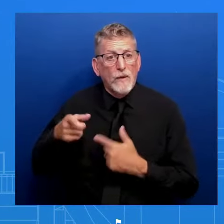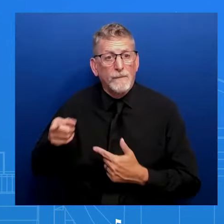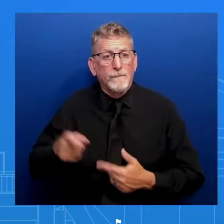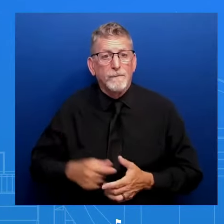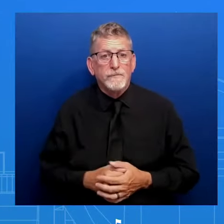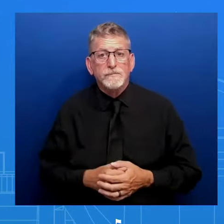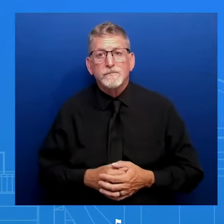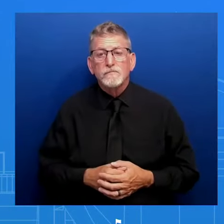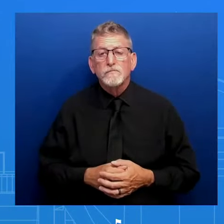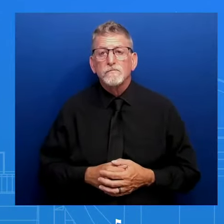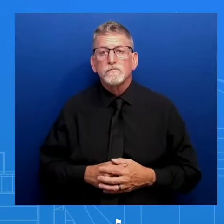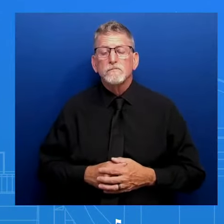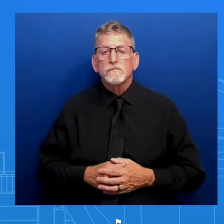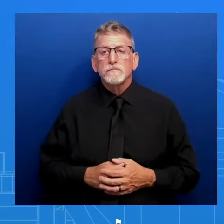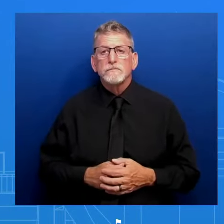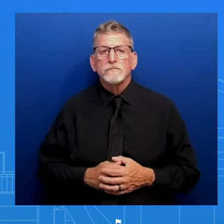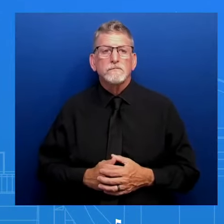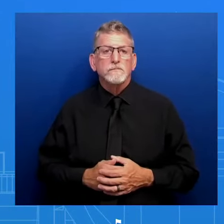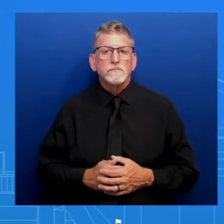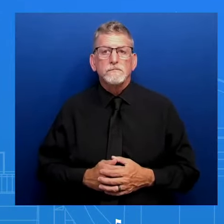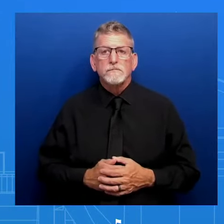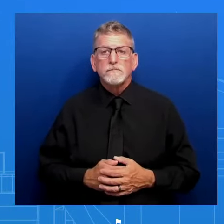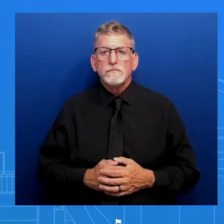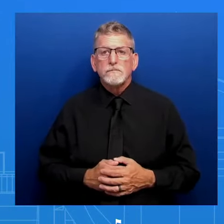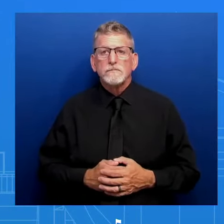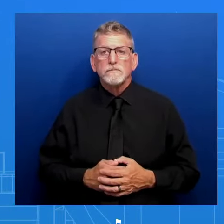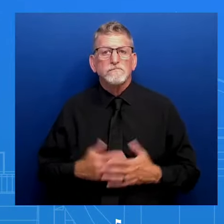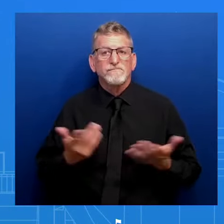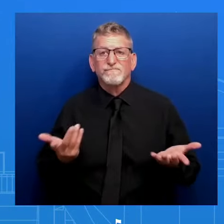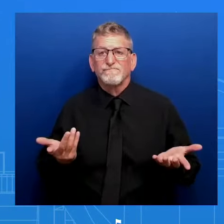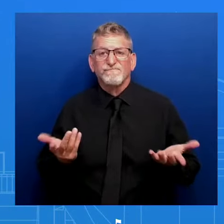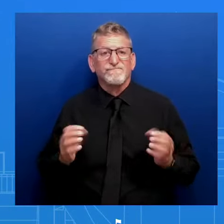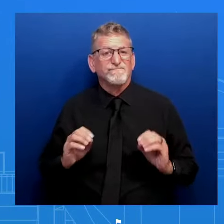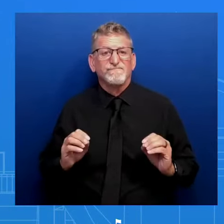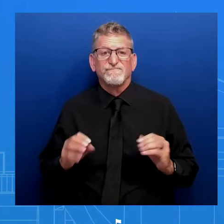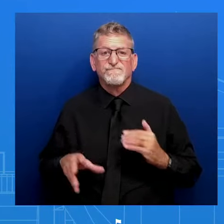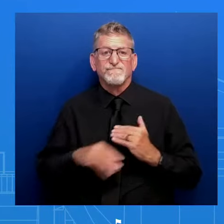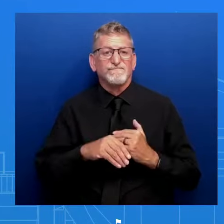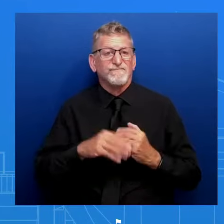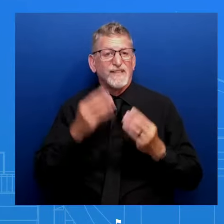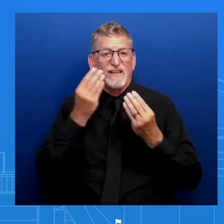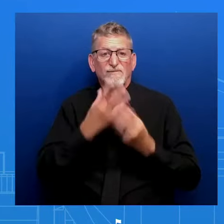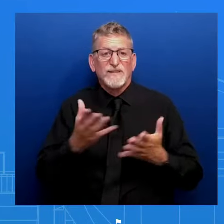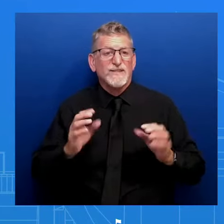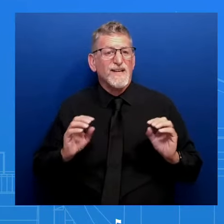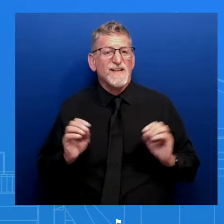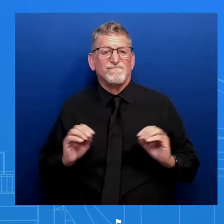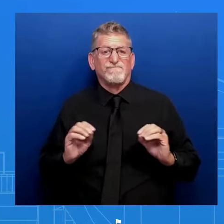we have the DOD, we have the State Department, here -- us here as well at the White House are all engaging together on this.